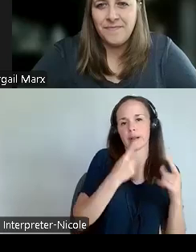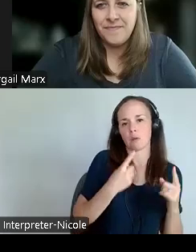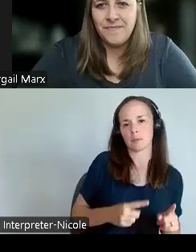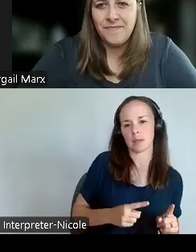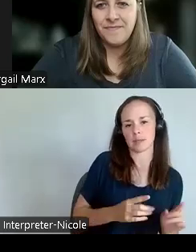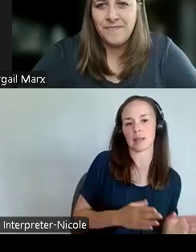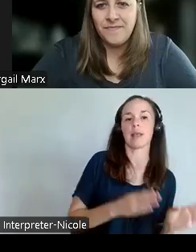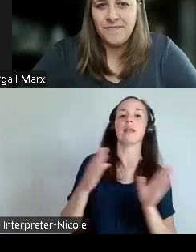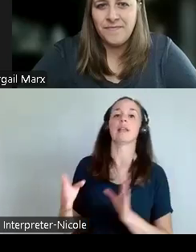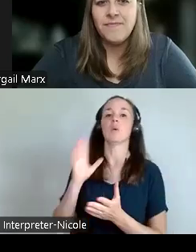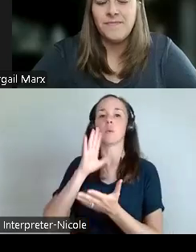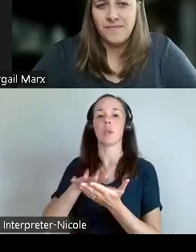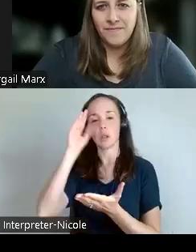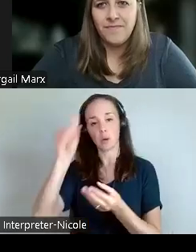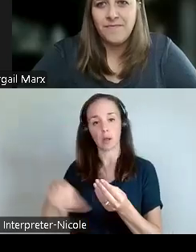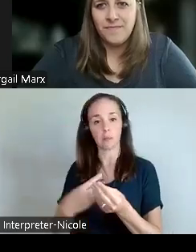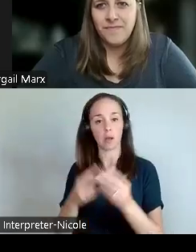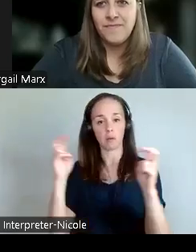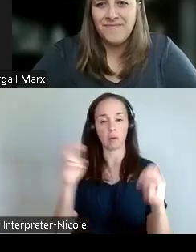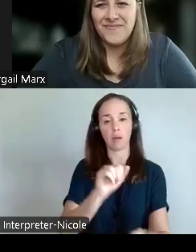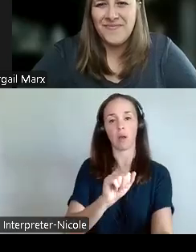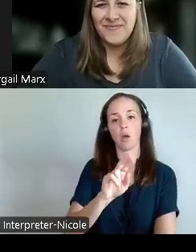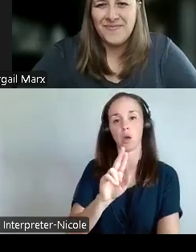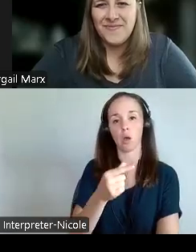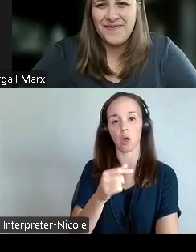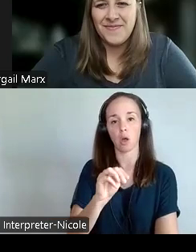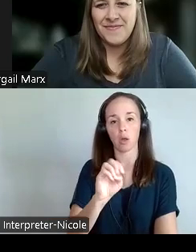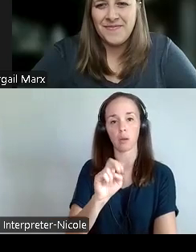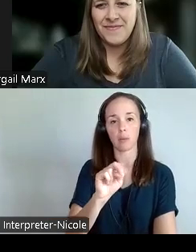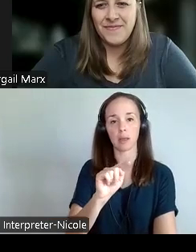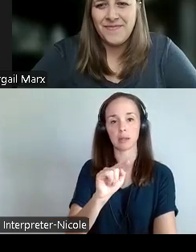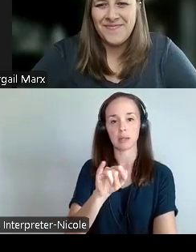and alternative communication from two great speakers today.